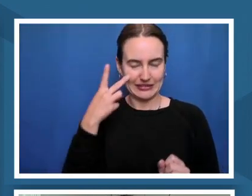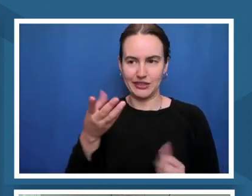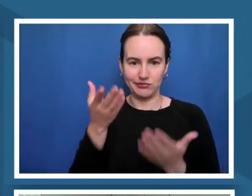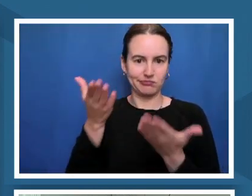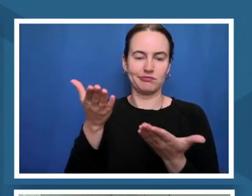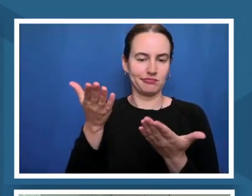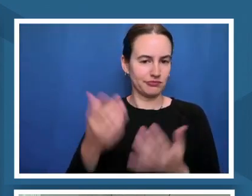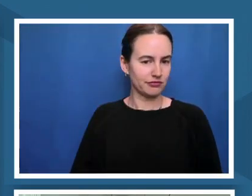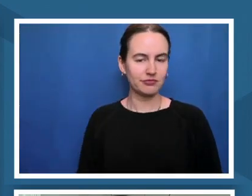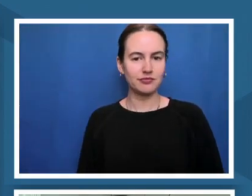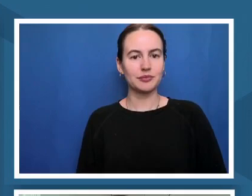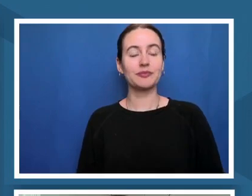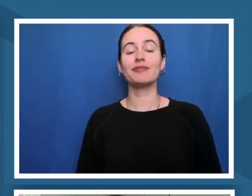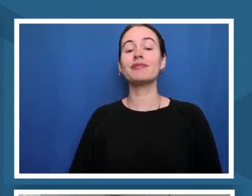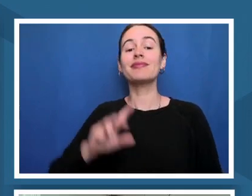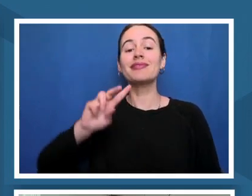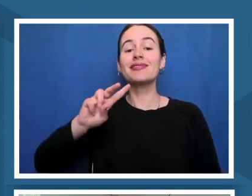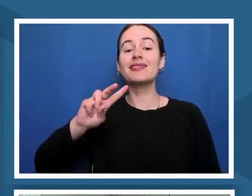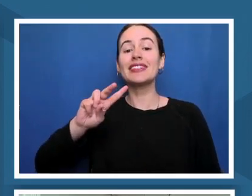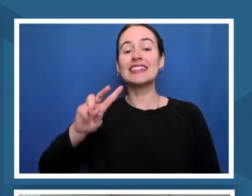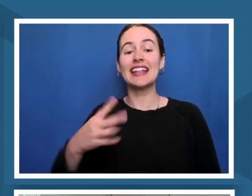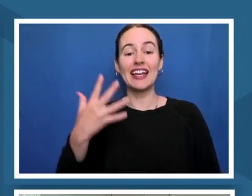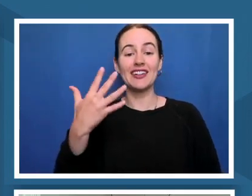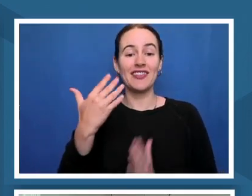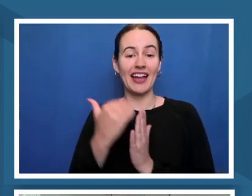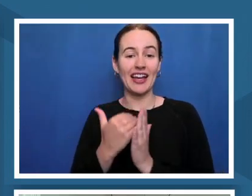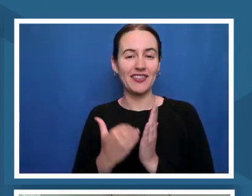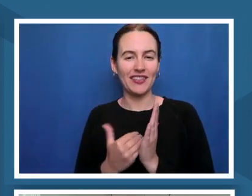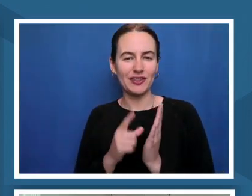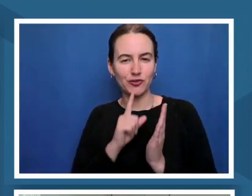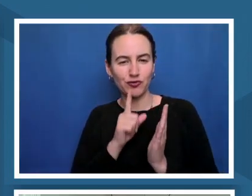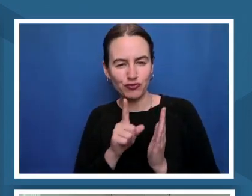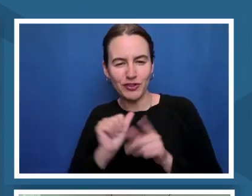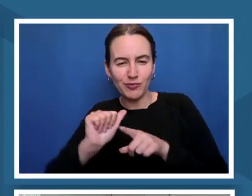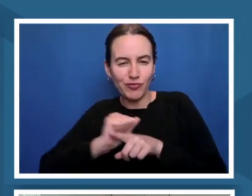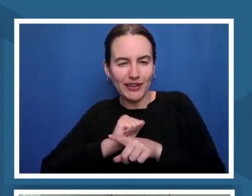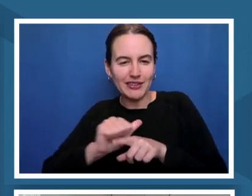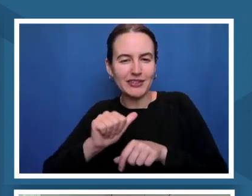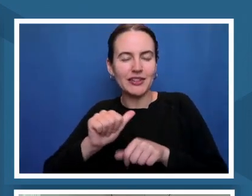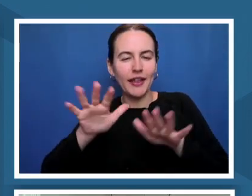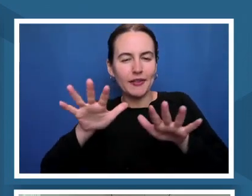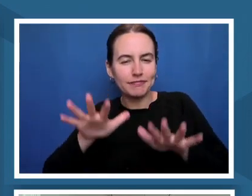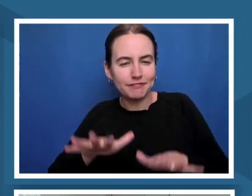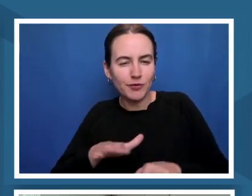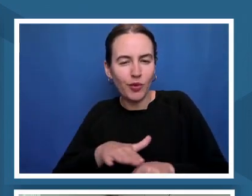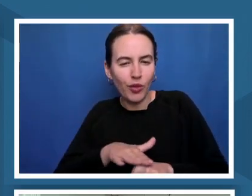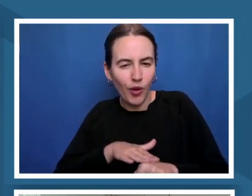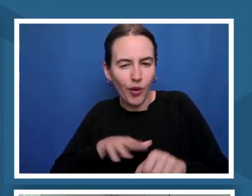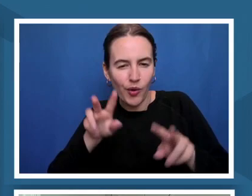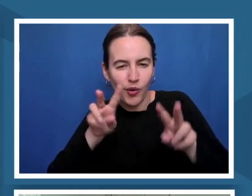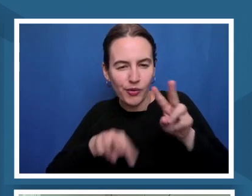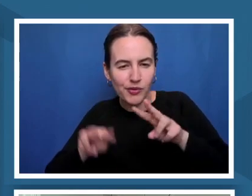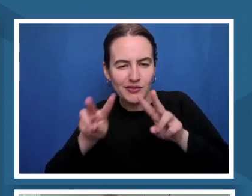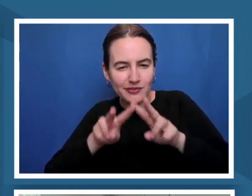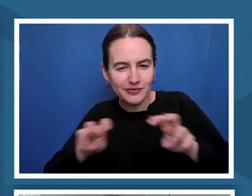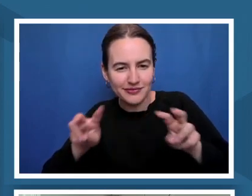the second five things are when you're really practicing that slowing down that